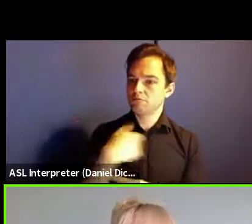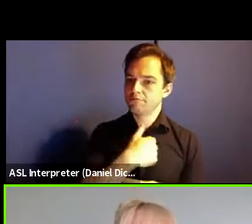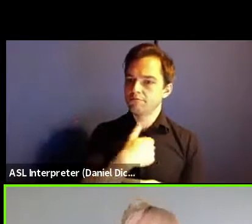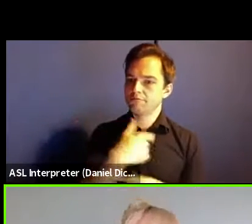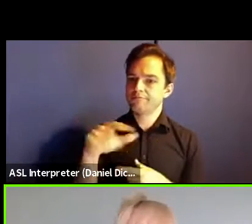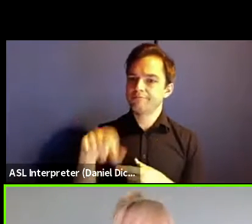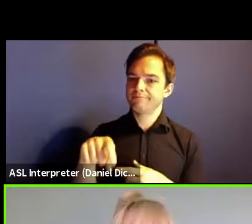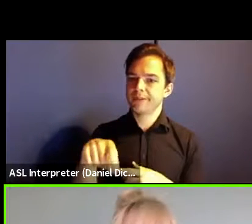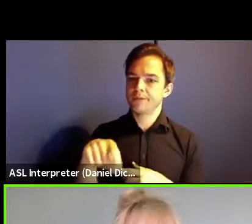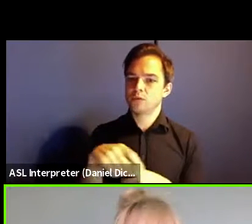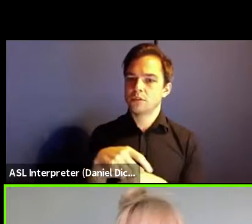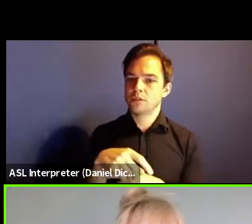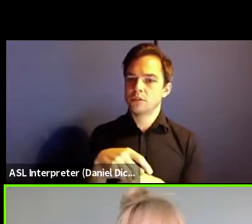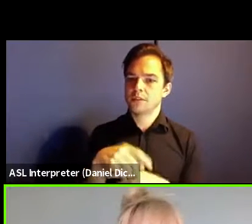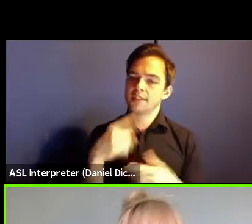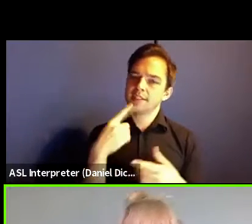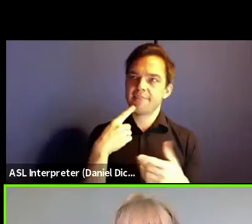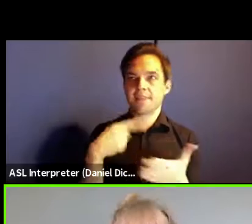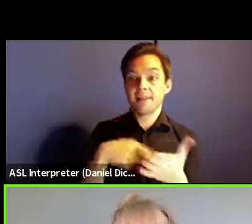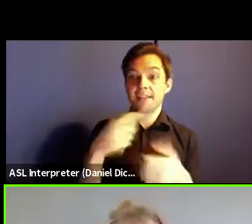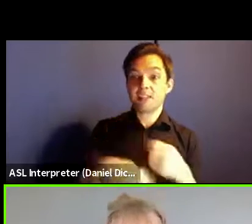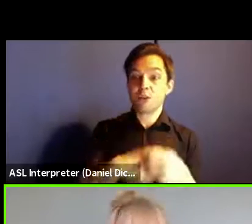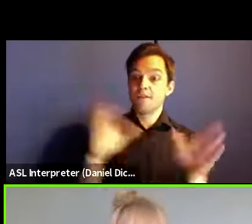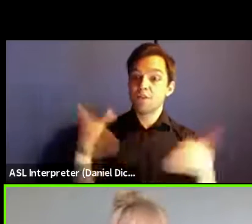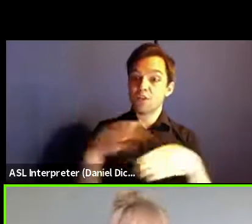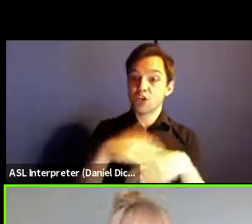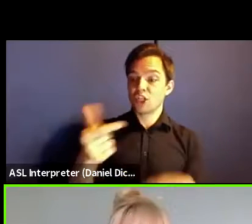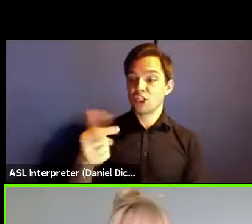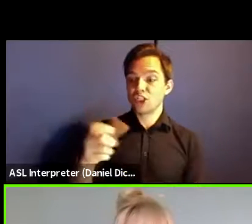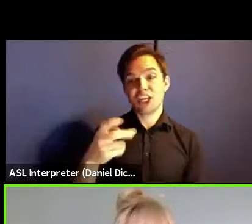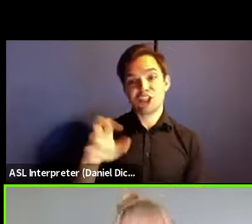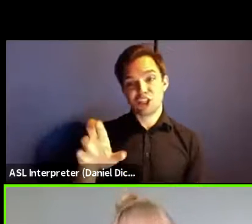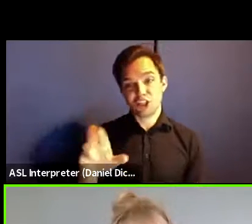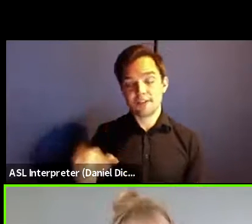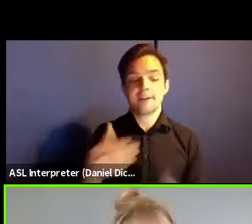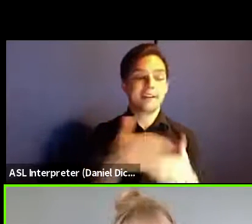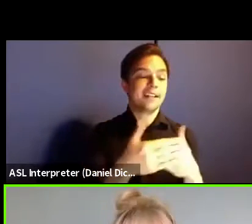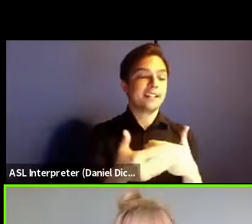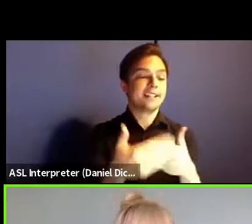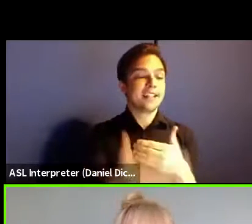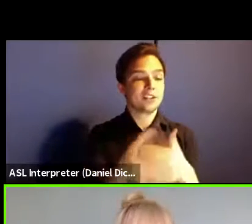"This year, we're focusing on gender and next year, we're going to focus on ice caps."